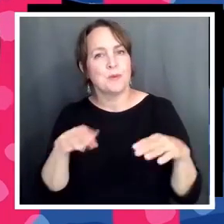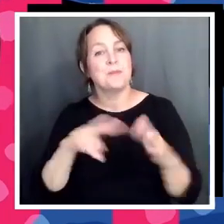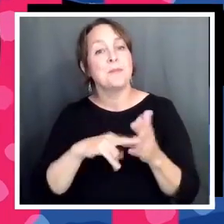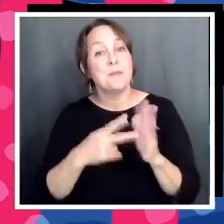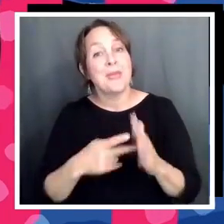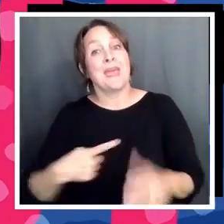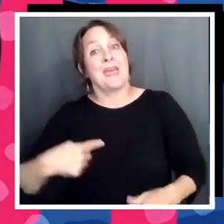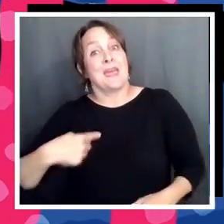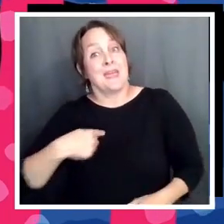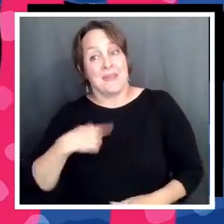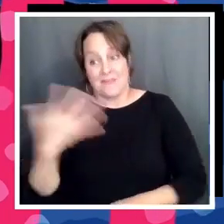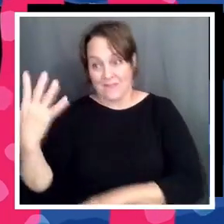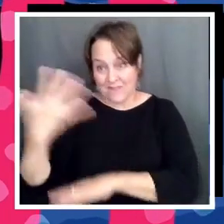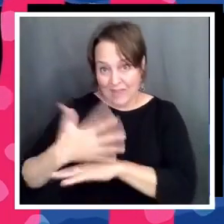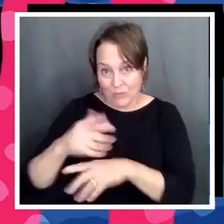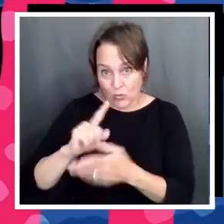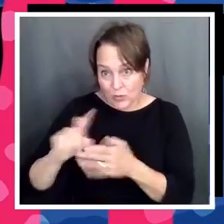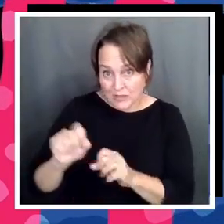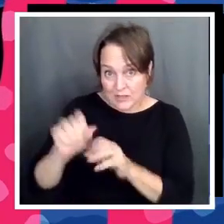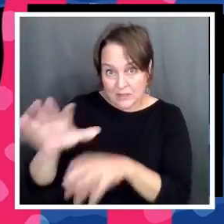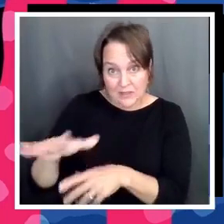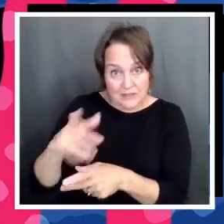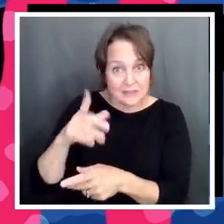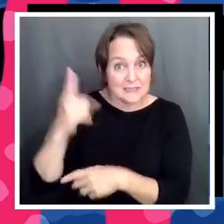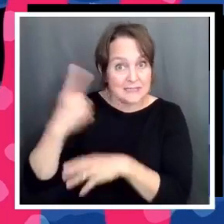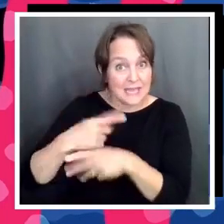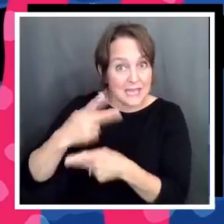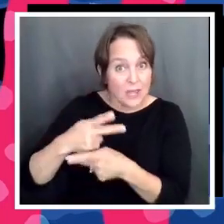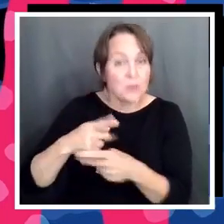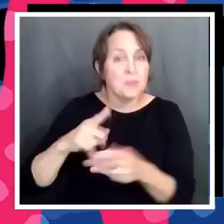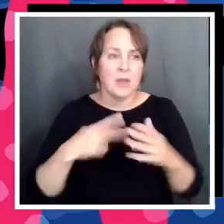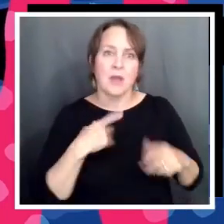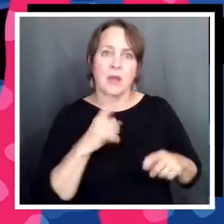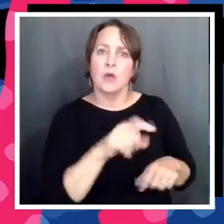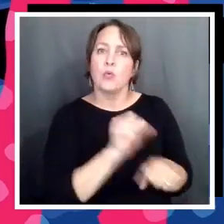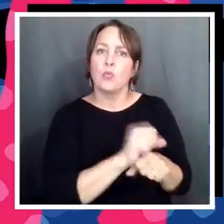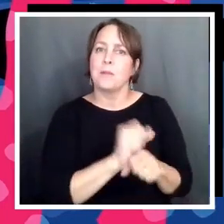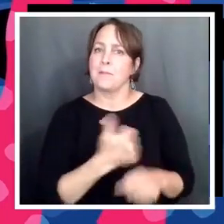FIVE DAYS PER WEEK WHICH IS SOMETHING WE WERE NEVER ABLE TO